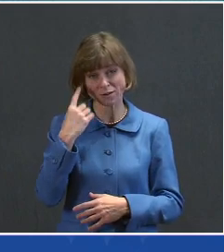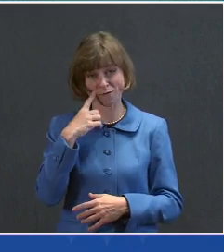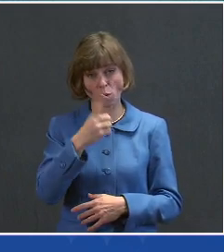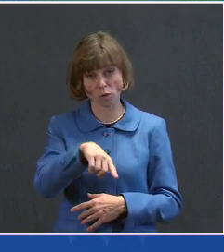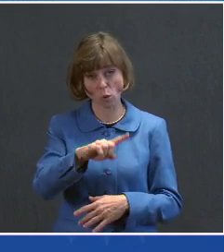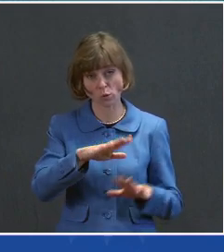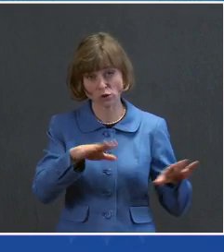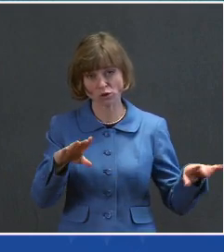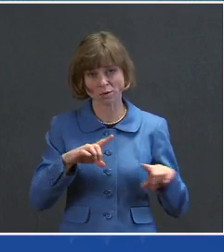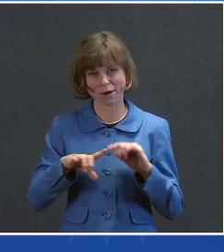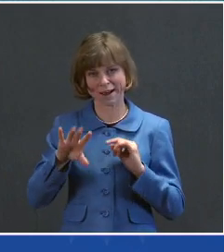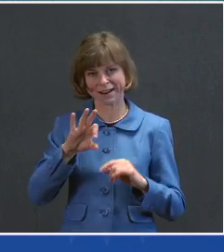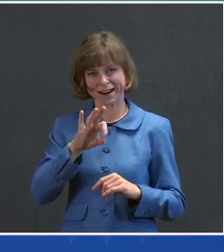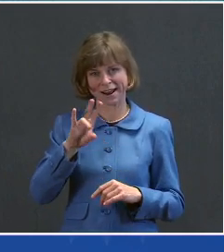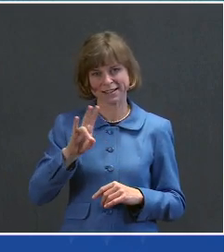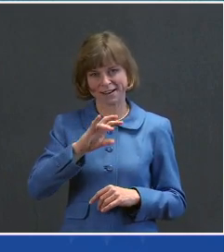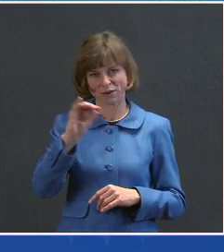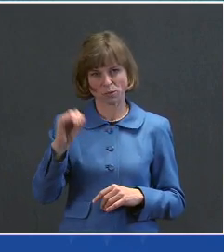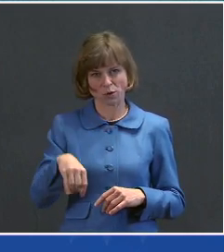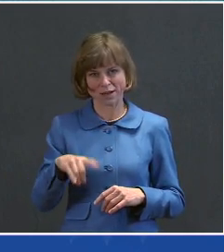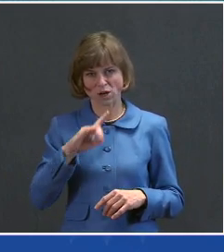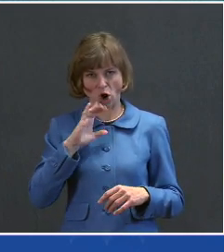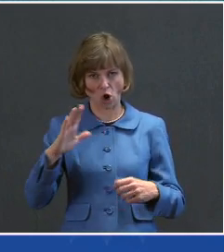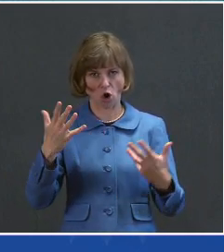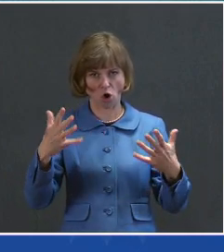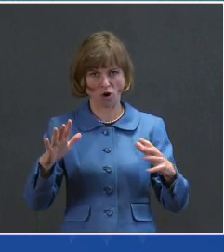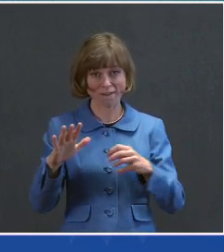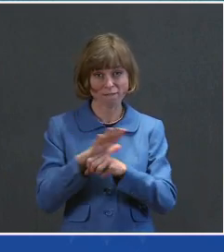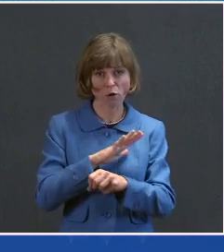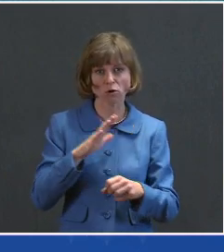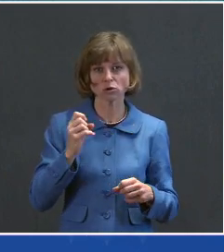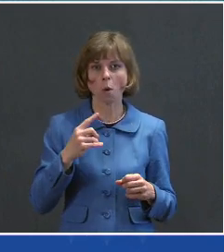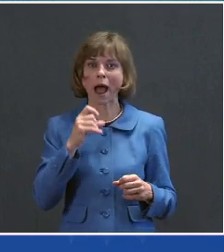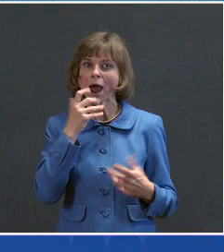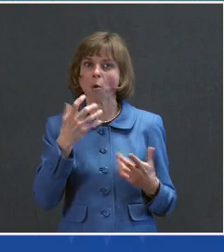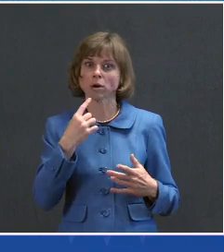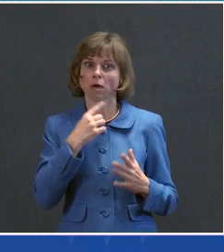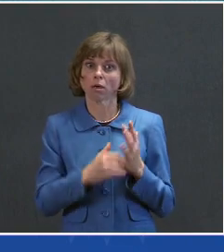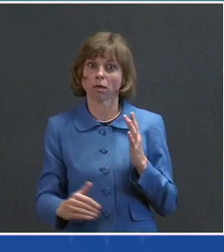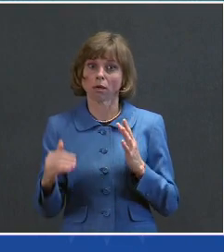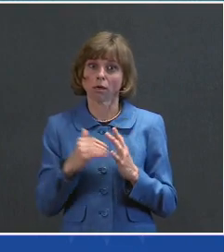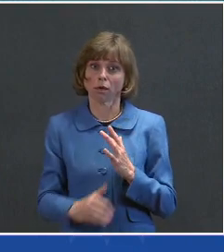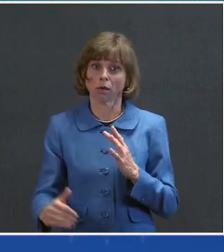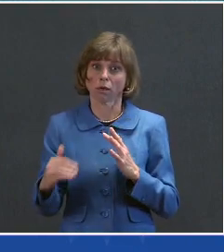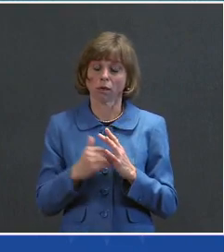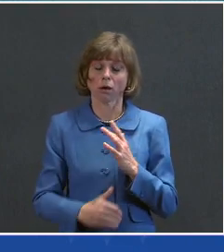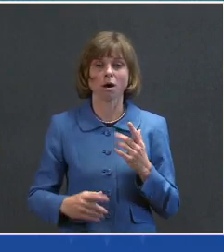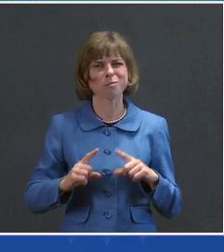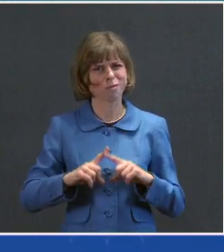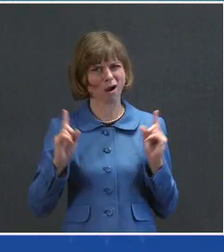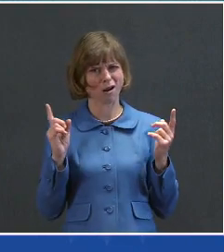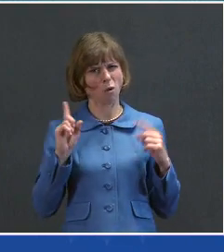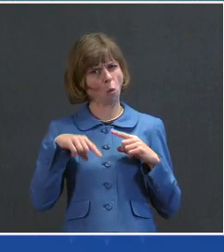through the Office of Refugee Resettlement are full. So I don't want to sound like a broken record here, but at what point does it become a crisis?